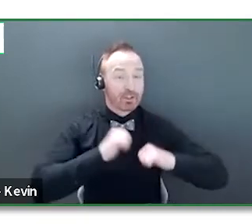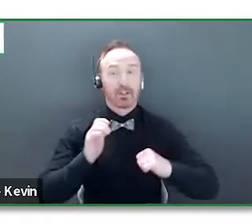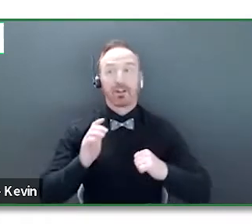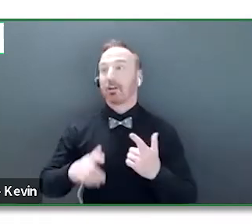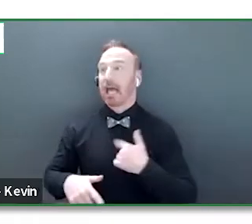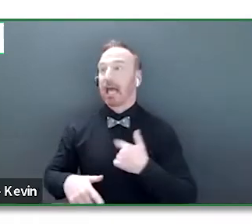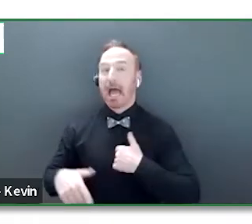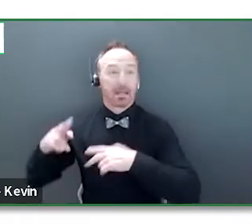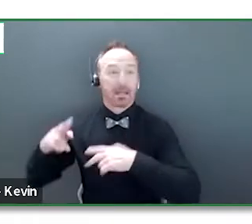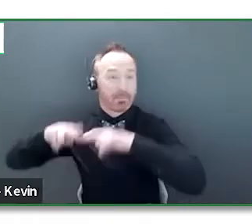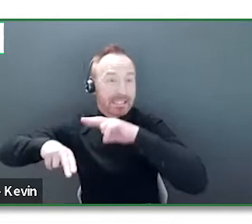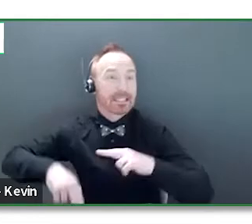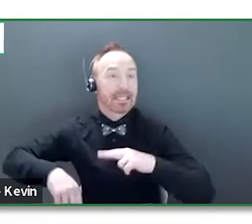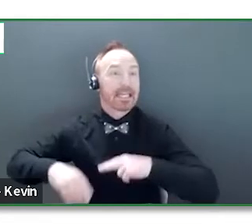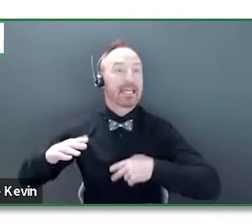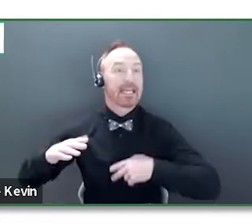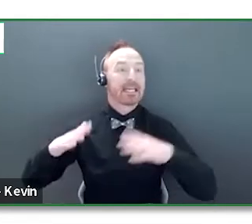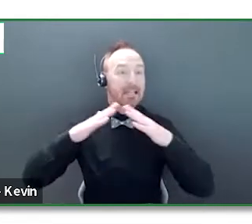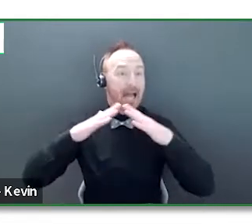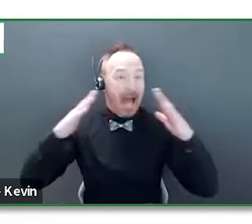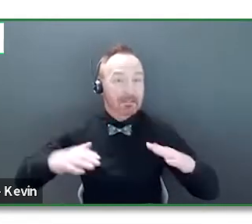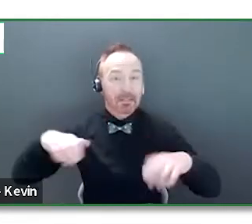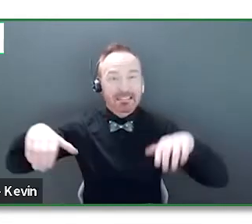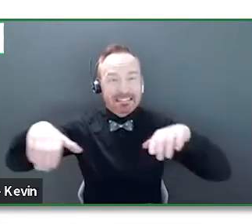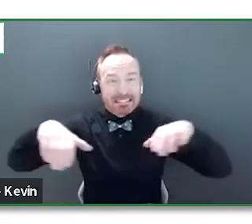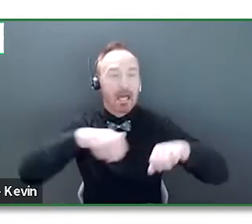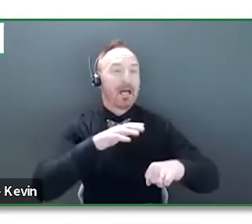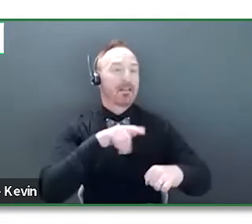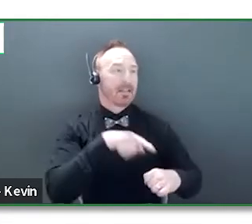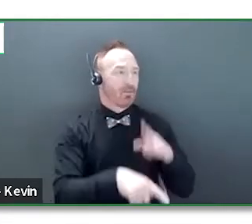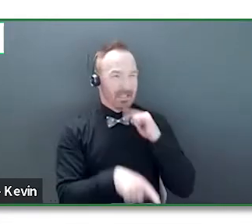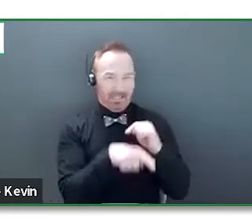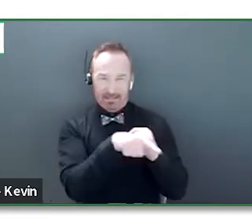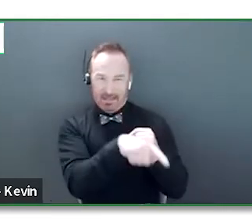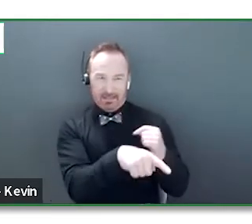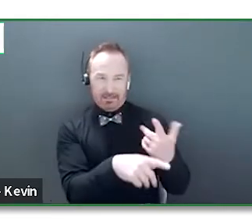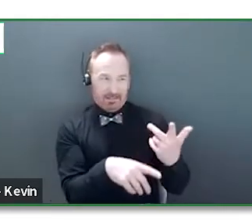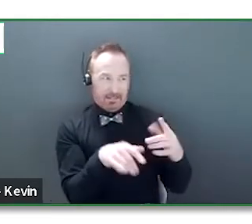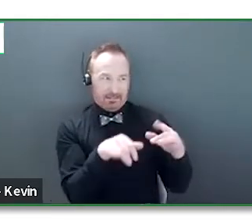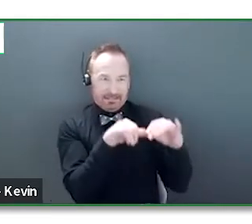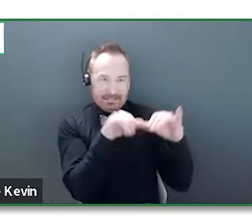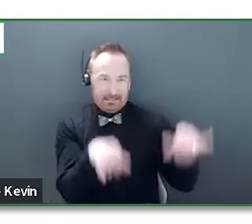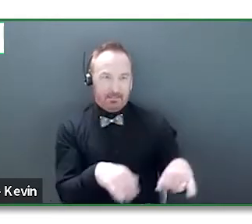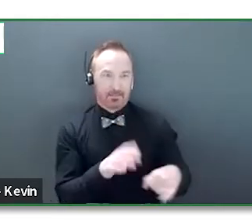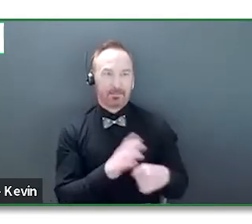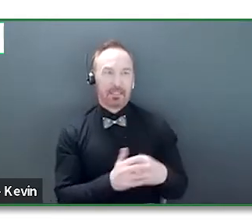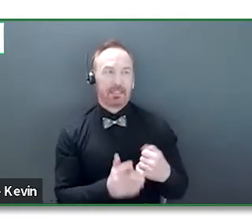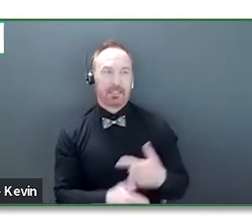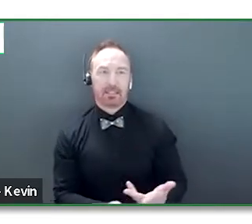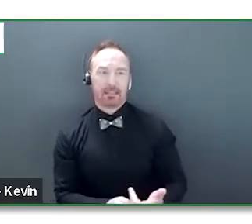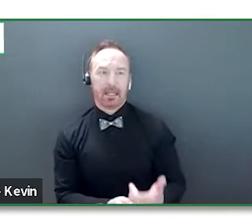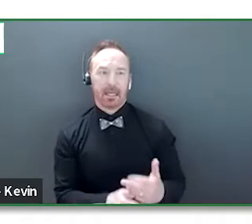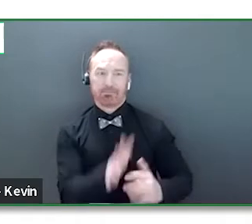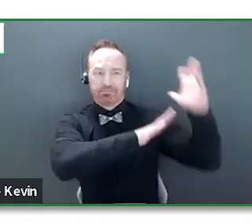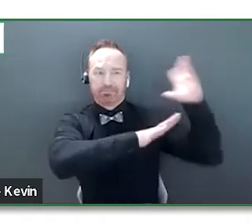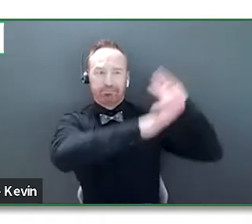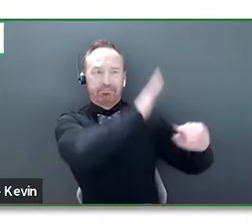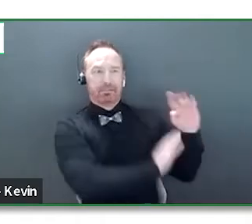Lots of our infrastructure dates back 400 years ago. So not definitely, not everything was accessible at that time.